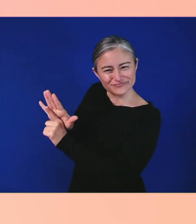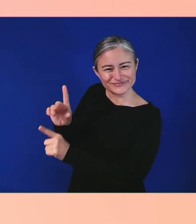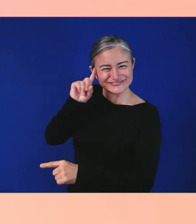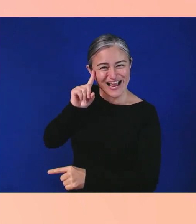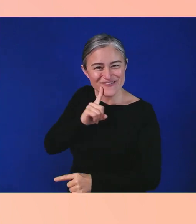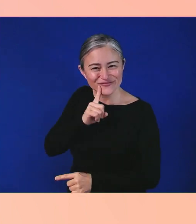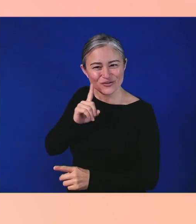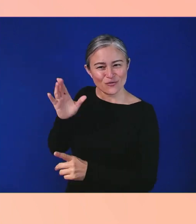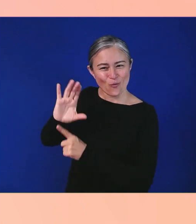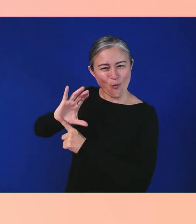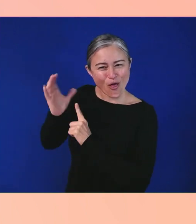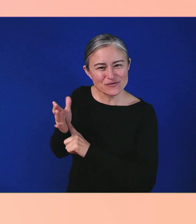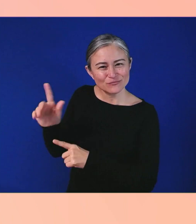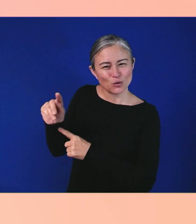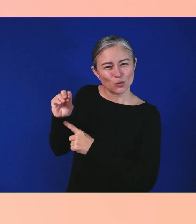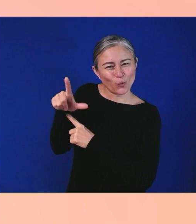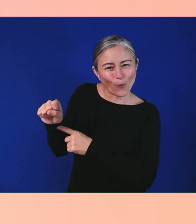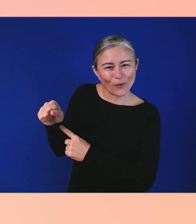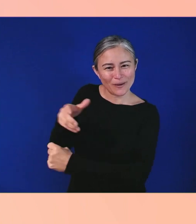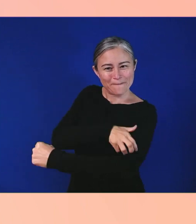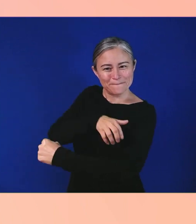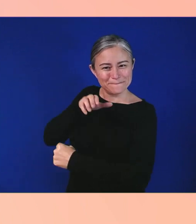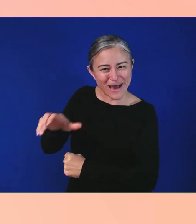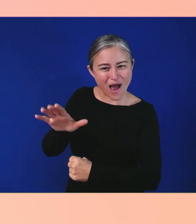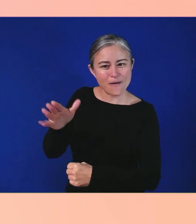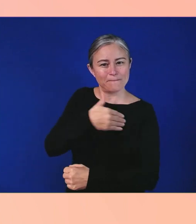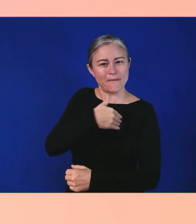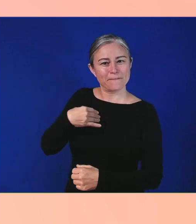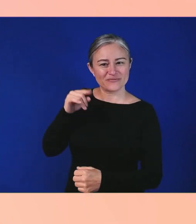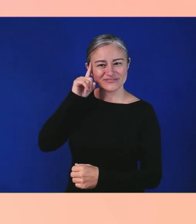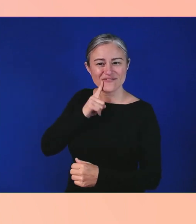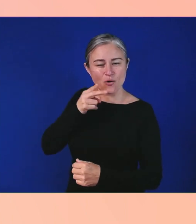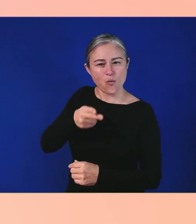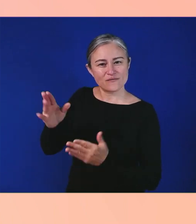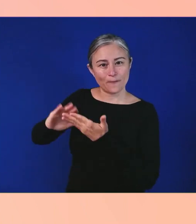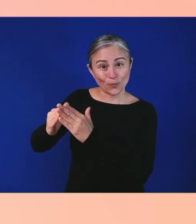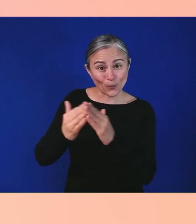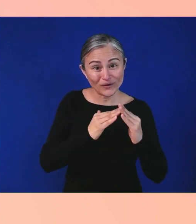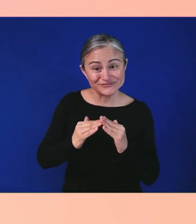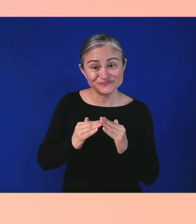hearing community to achieve more. We are so lucky